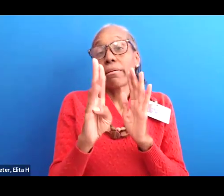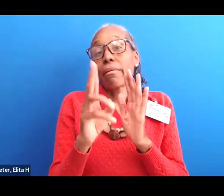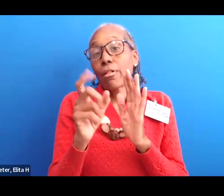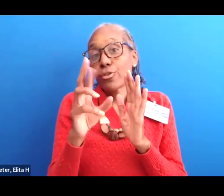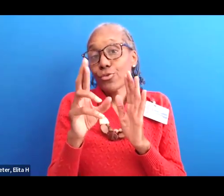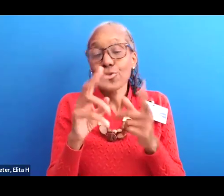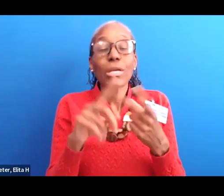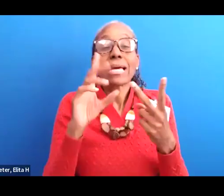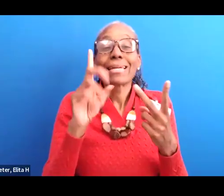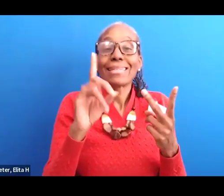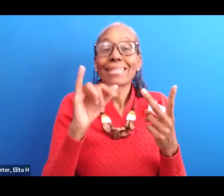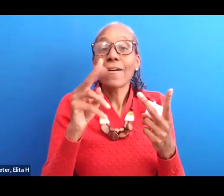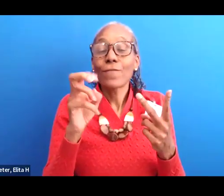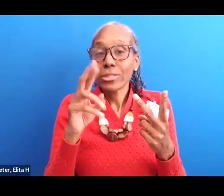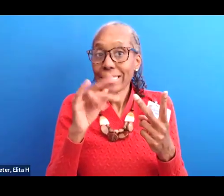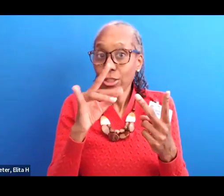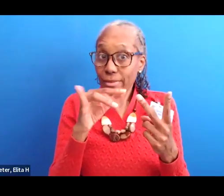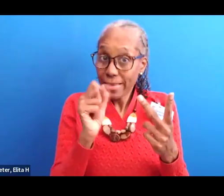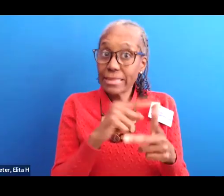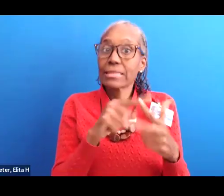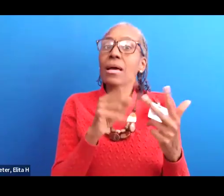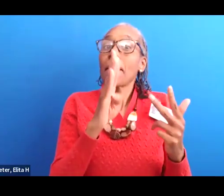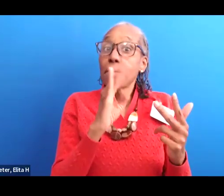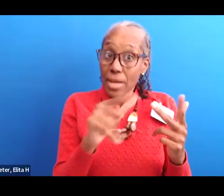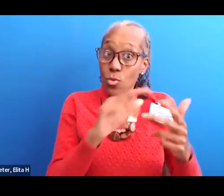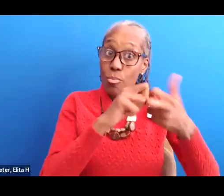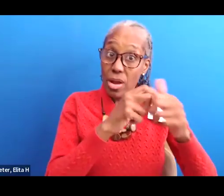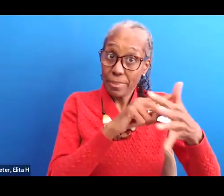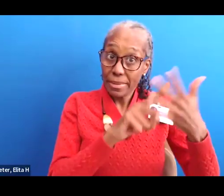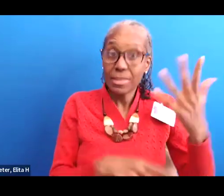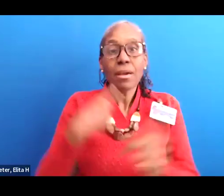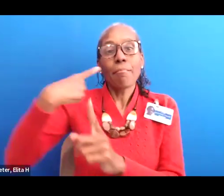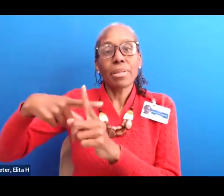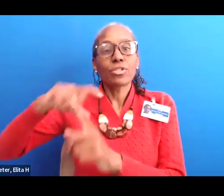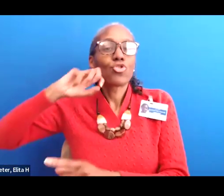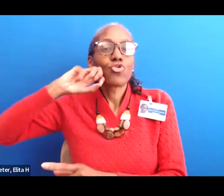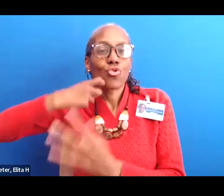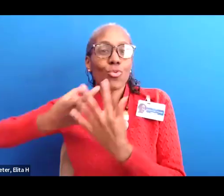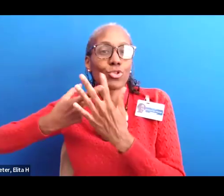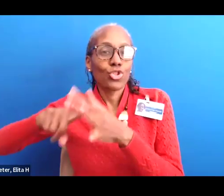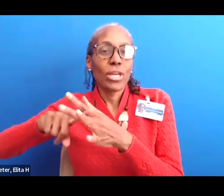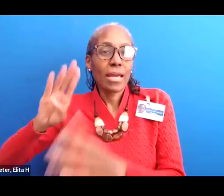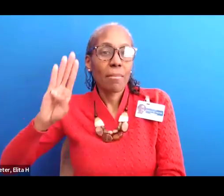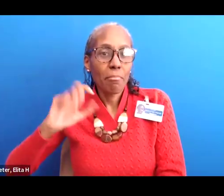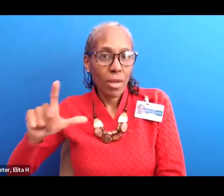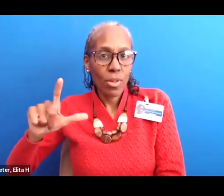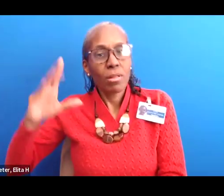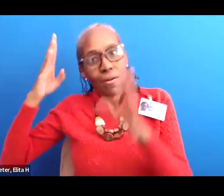You can still have bowel problems, but you still have neurogenic bowel, and it has to be treated as neurogenic bowel,